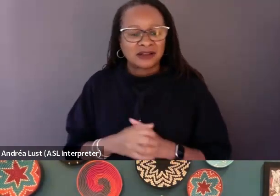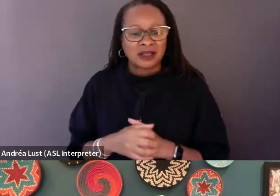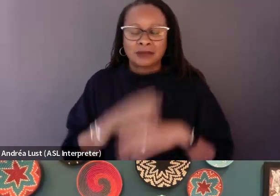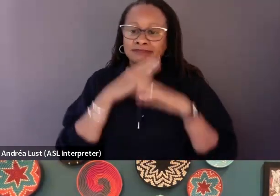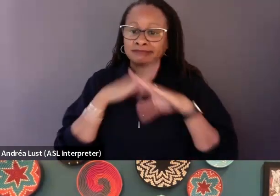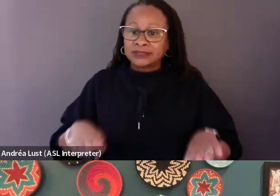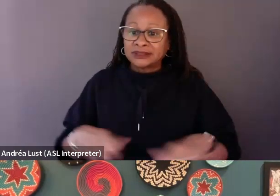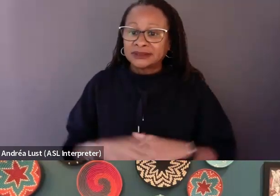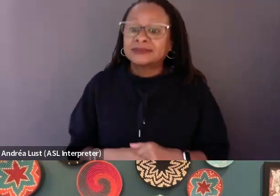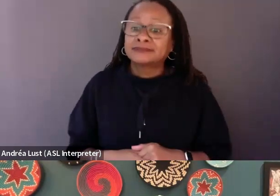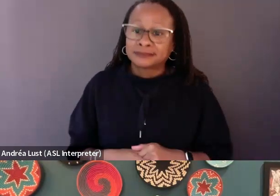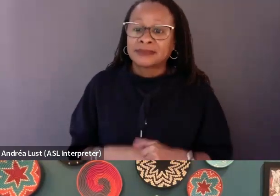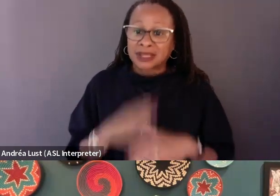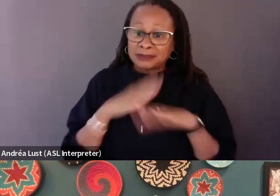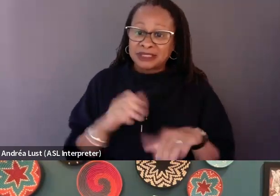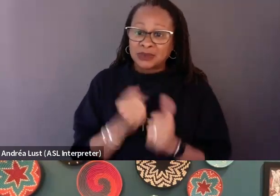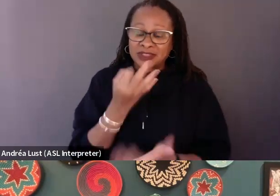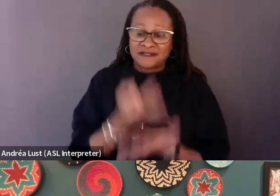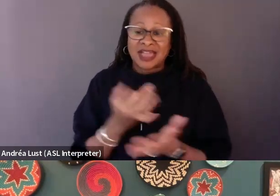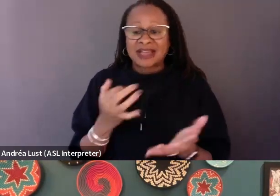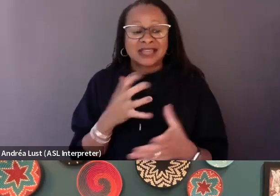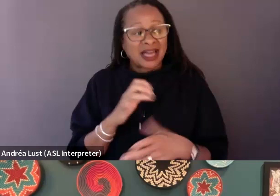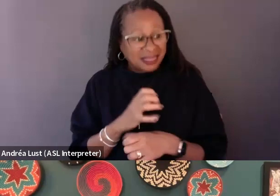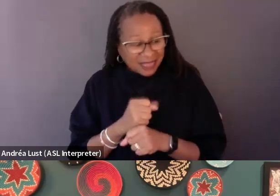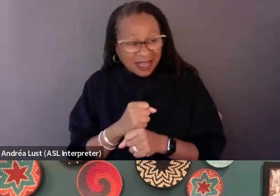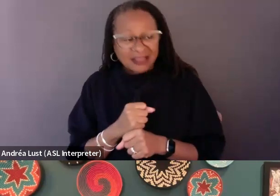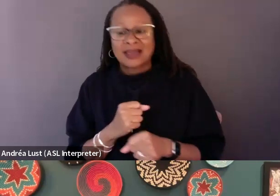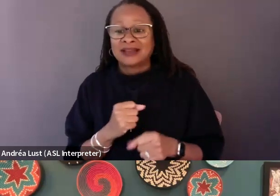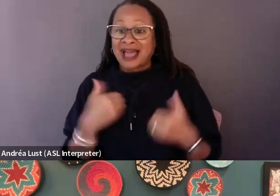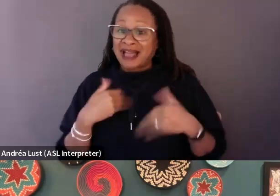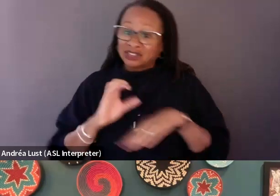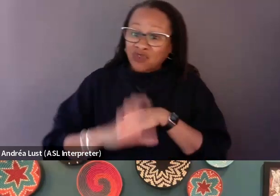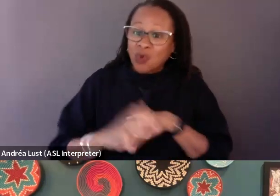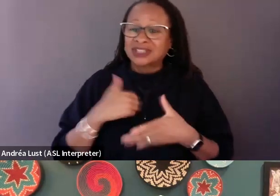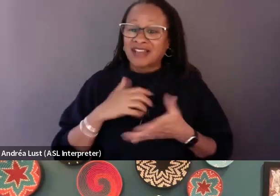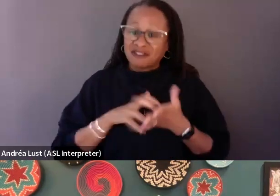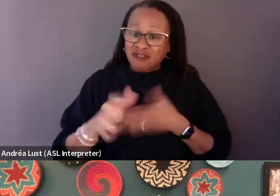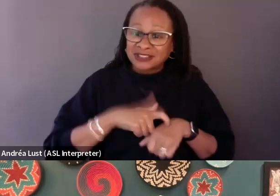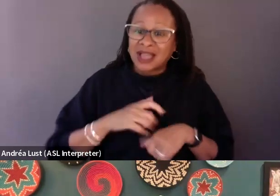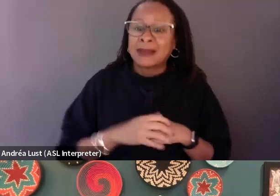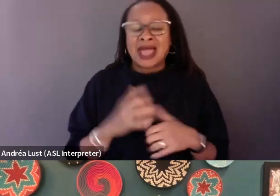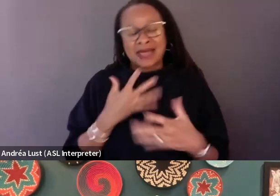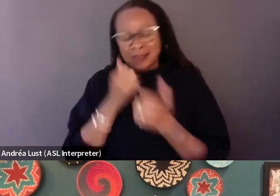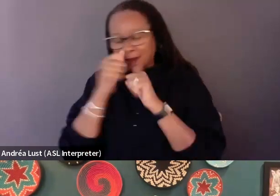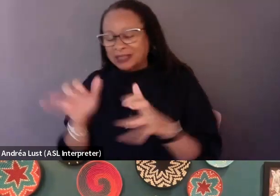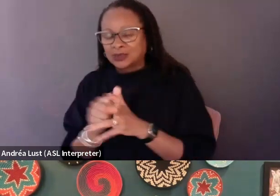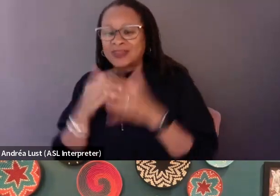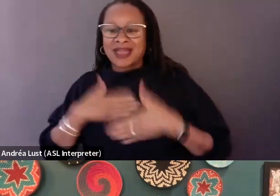they are at peace with the fact that life takes its course, life and death, illness and happiness. They are all a part of being human